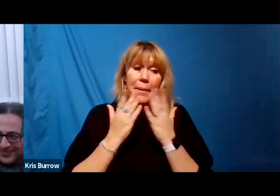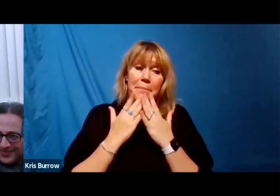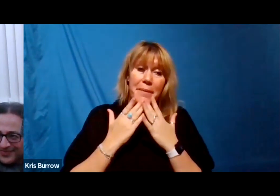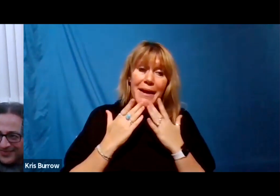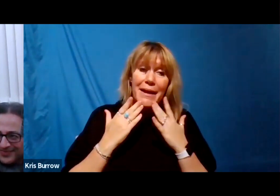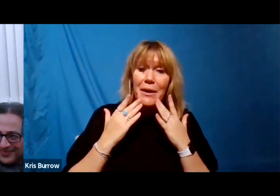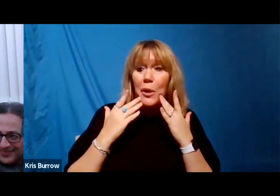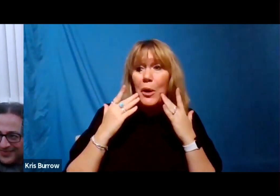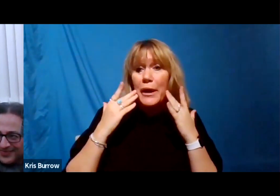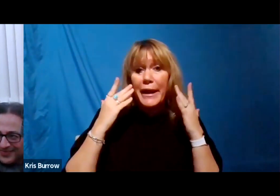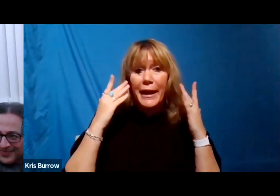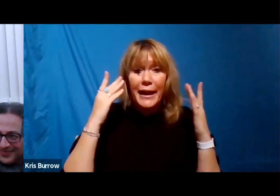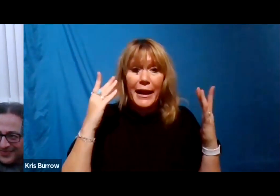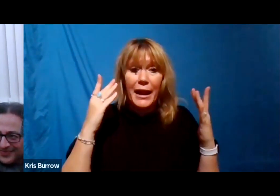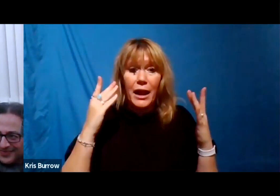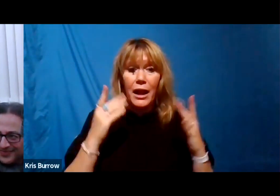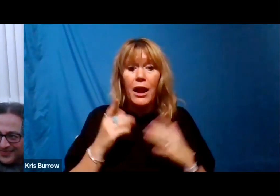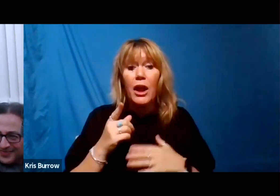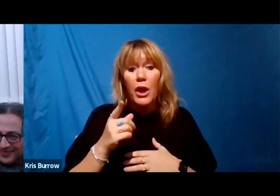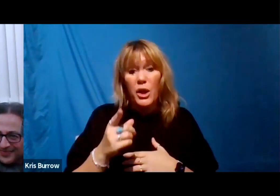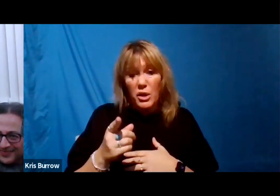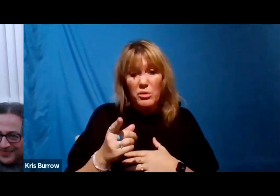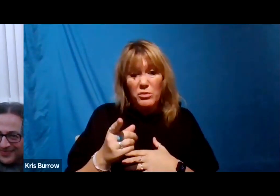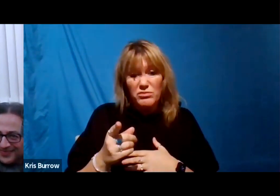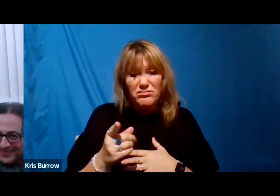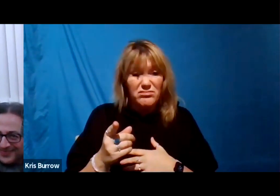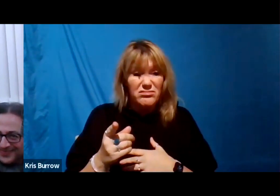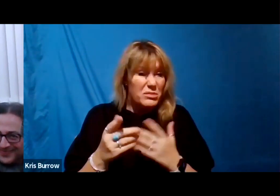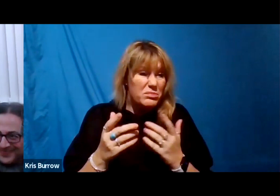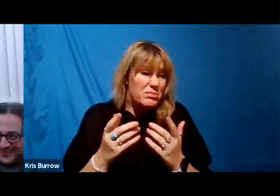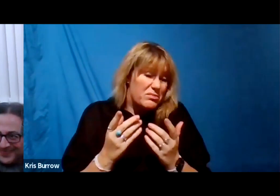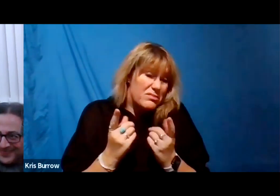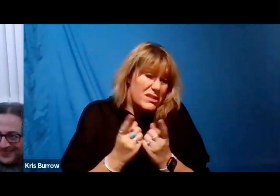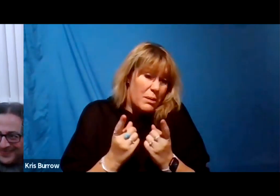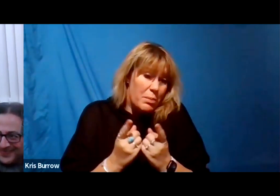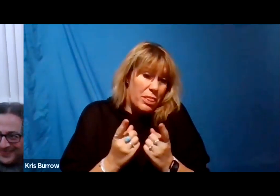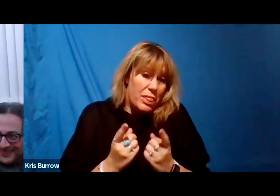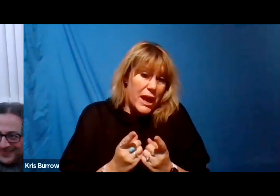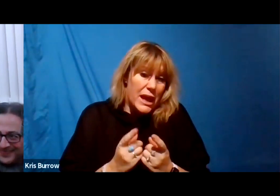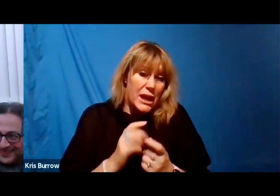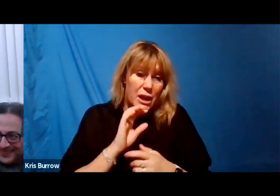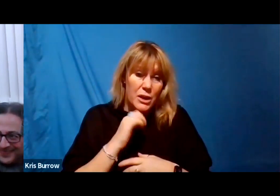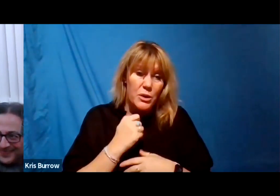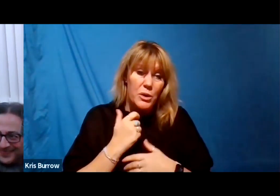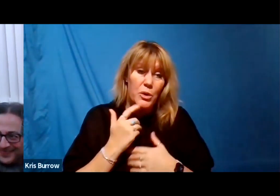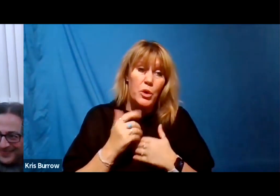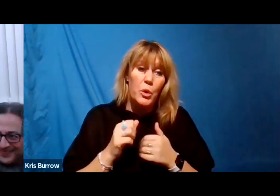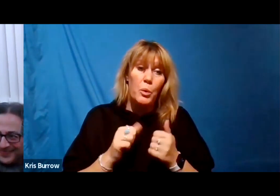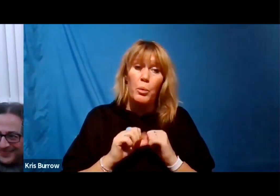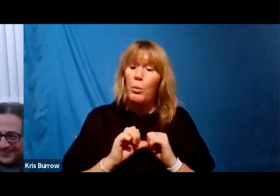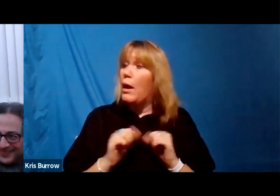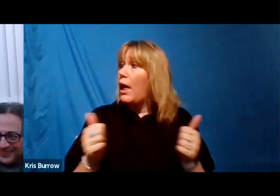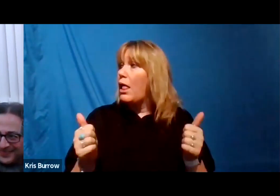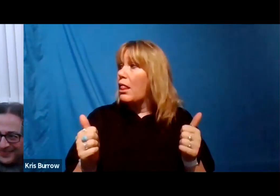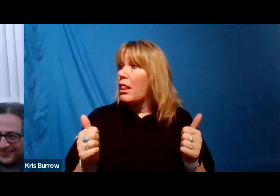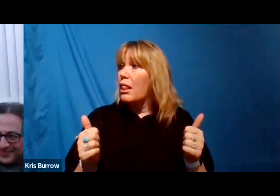Shoot up smack down Real life Grand theft auto-bahn Strike-back, fight or flight